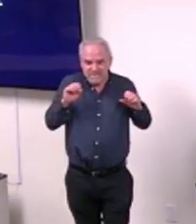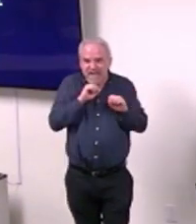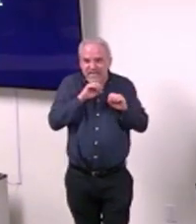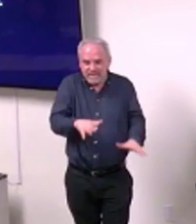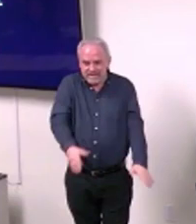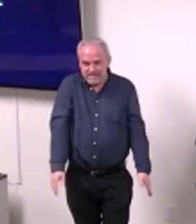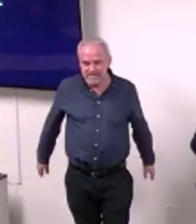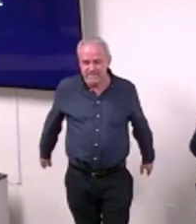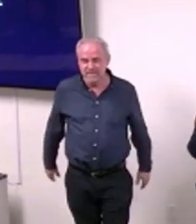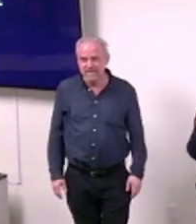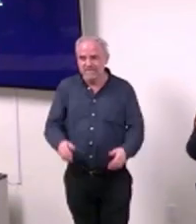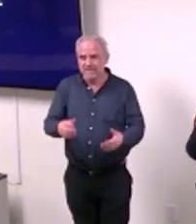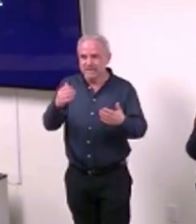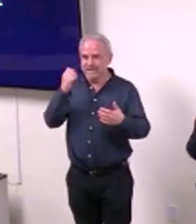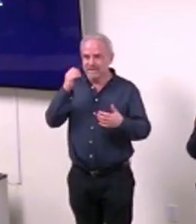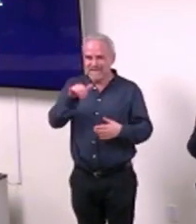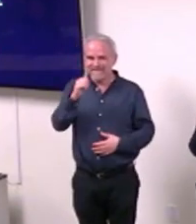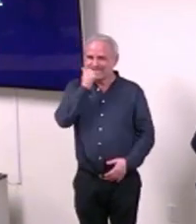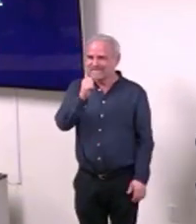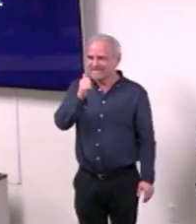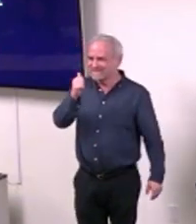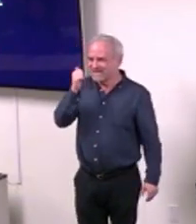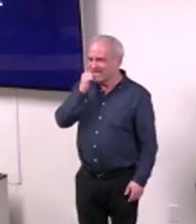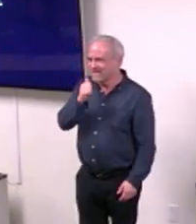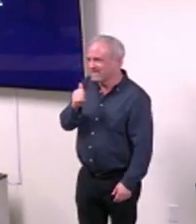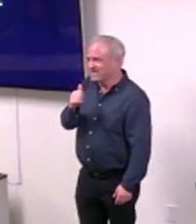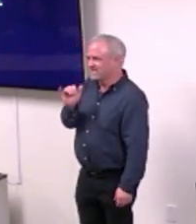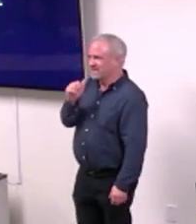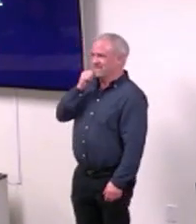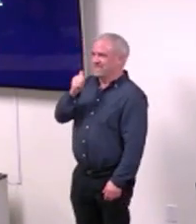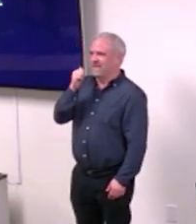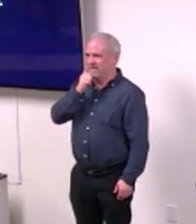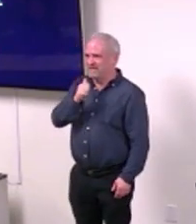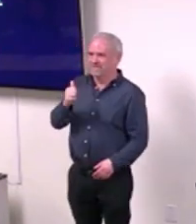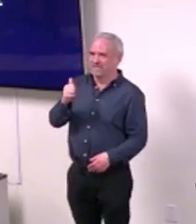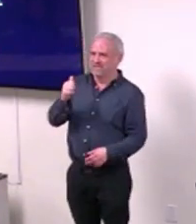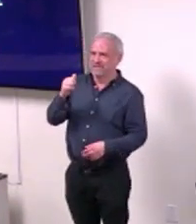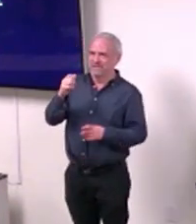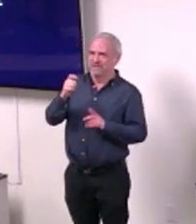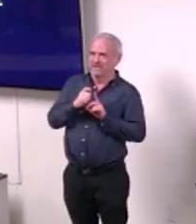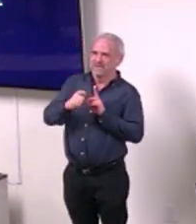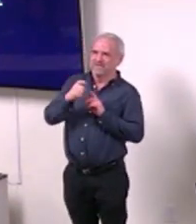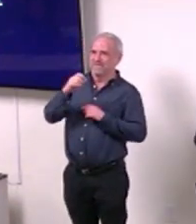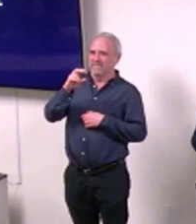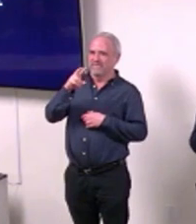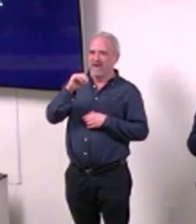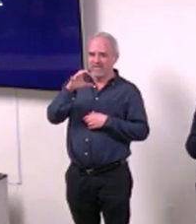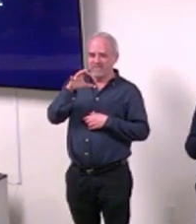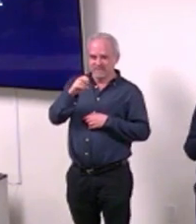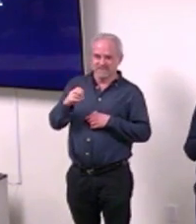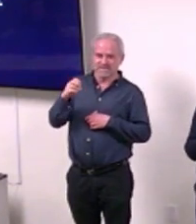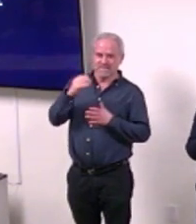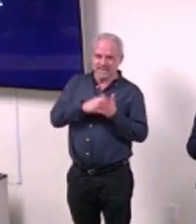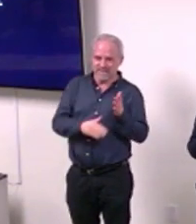It's just the daily, it's just like daily violence that folks don't often know unless you're affected by the system.